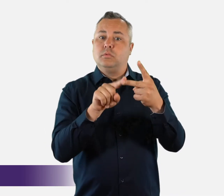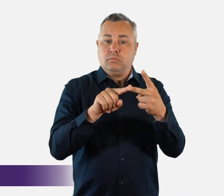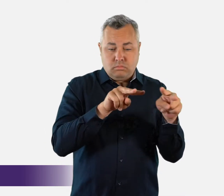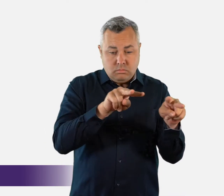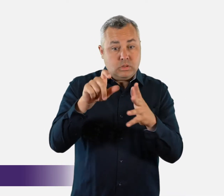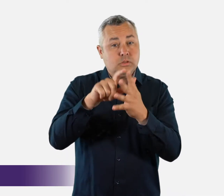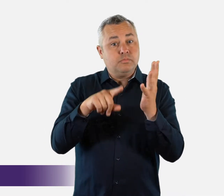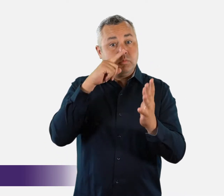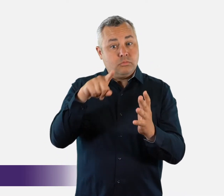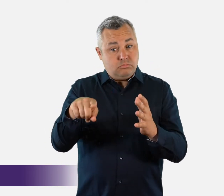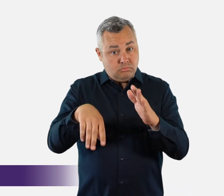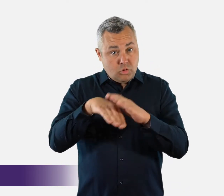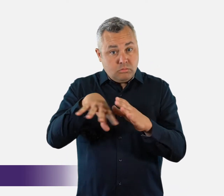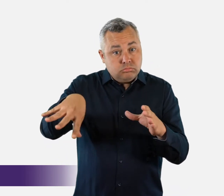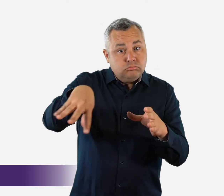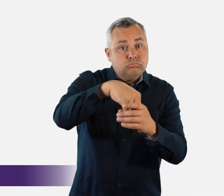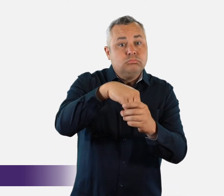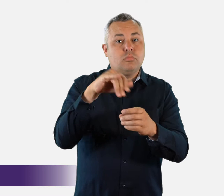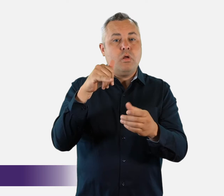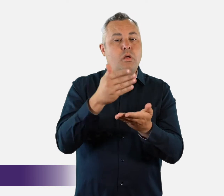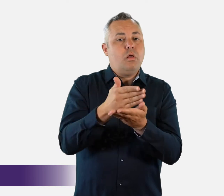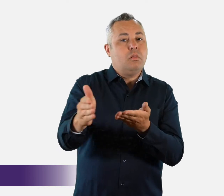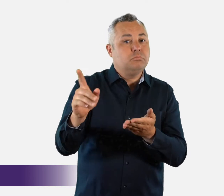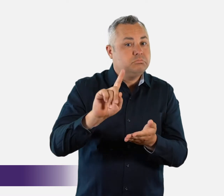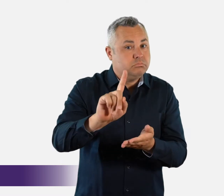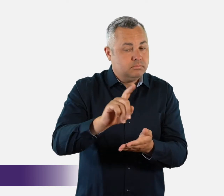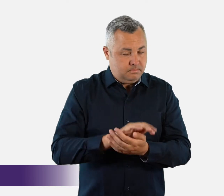of a society that seeks inclusion for people with disability.